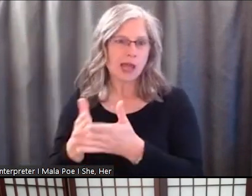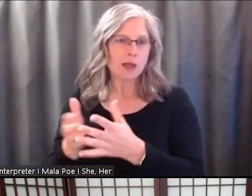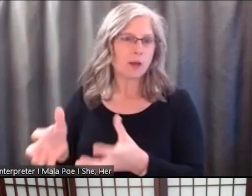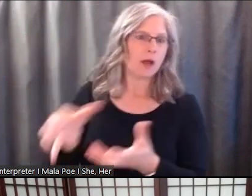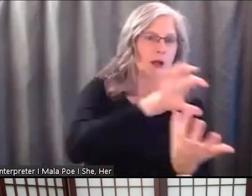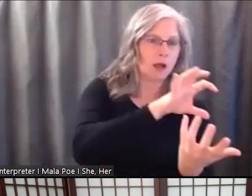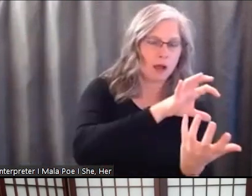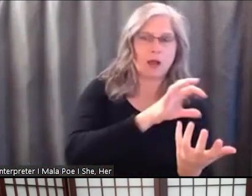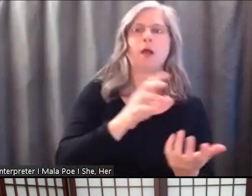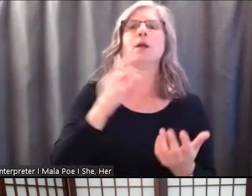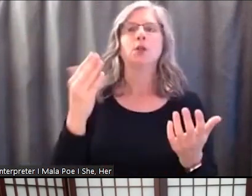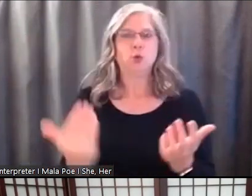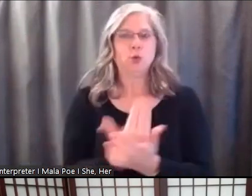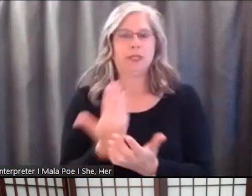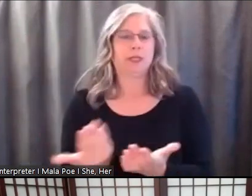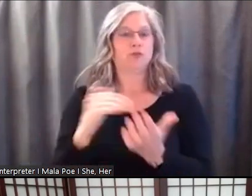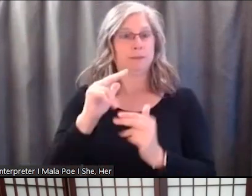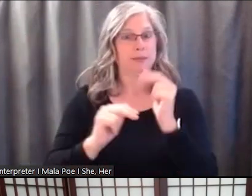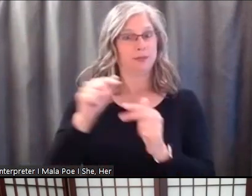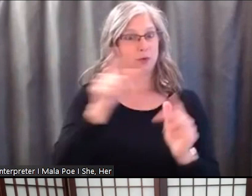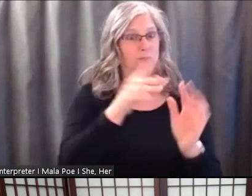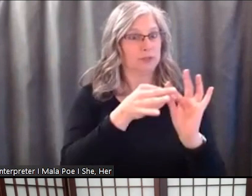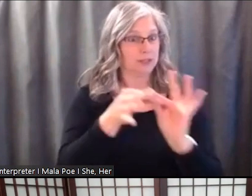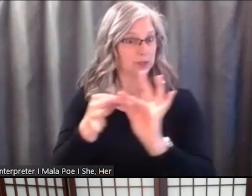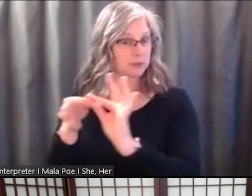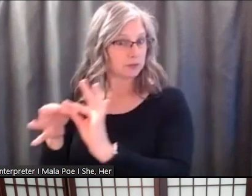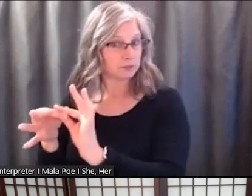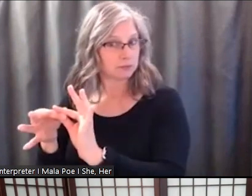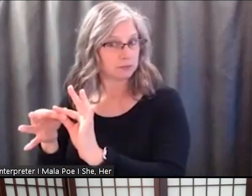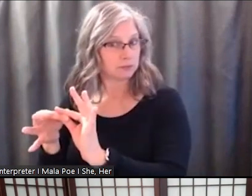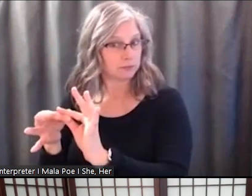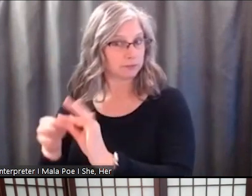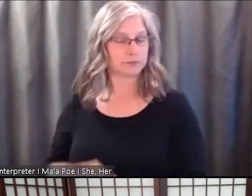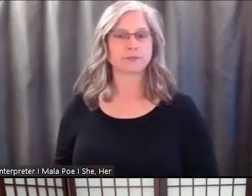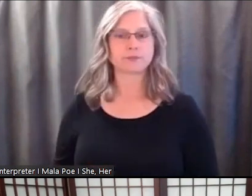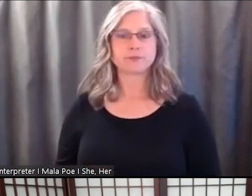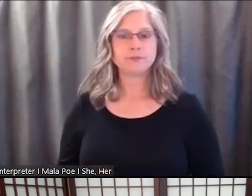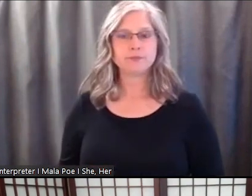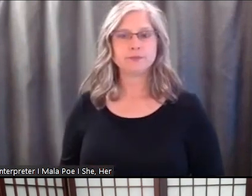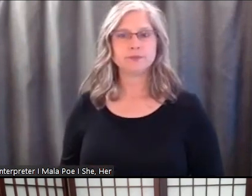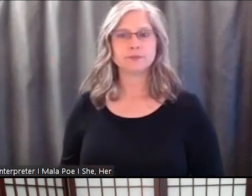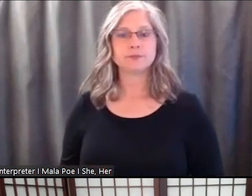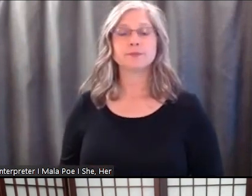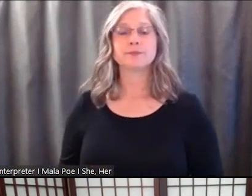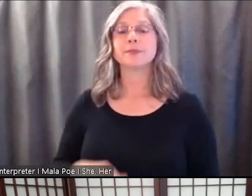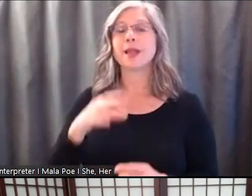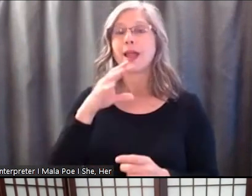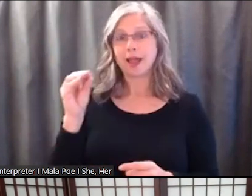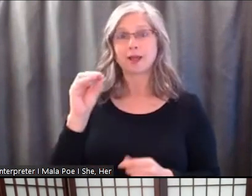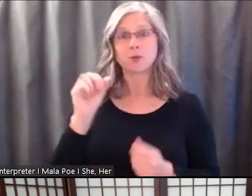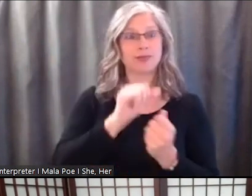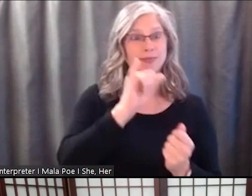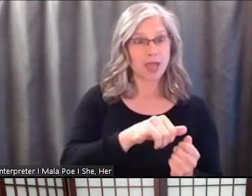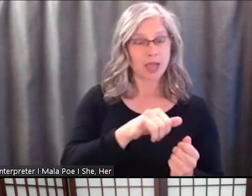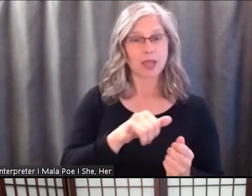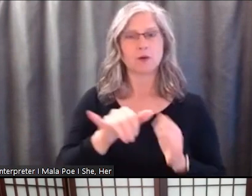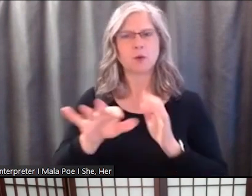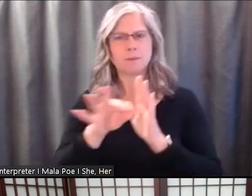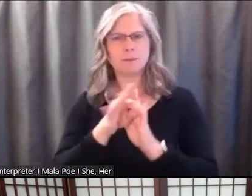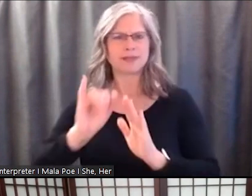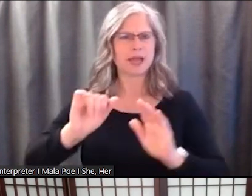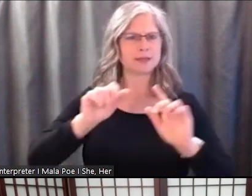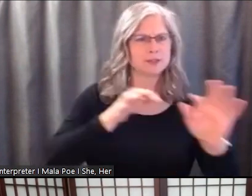newly rebuilding those relationships? And in doing so, in choosing that particular description, label or category,